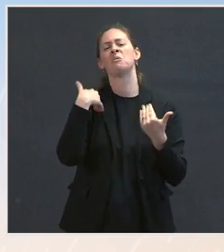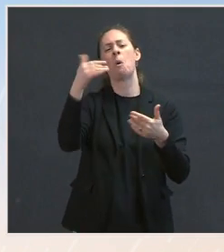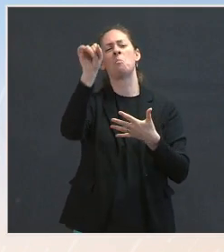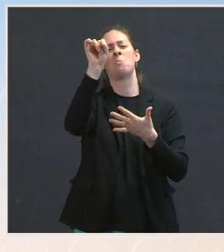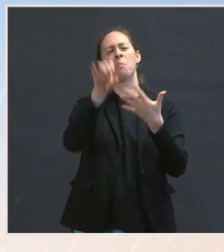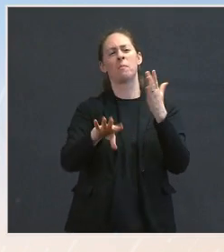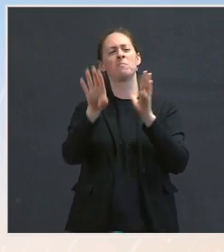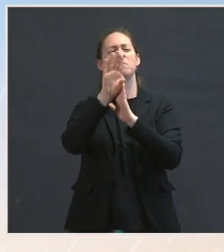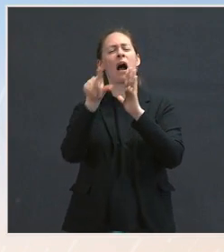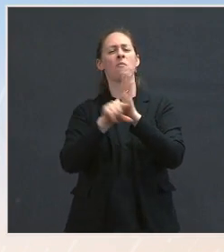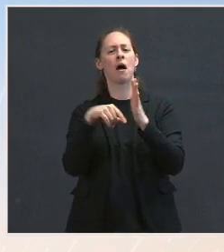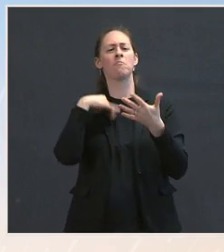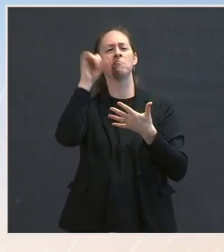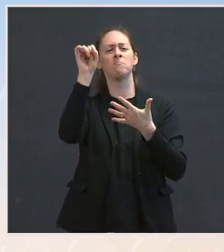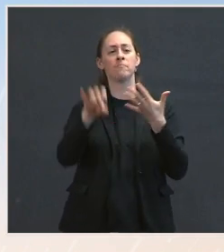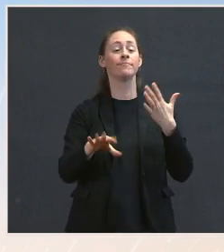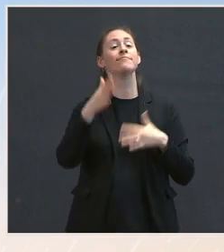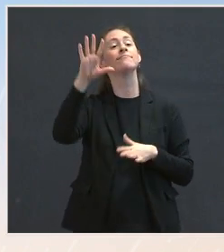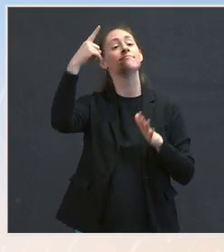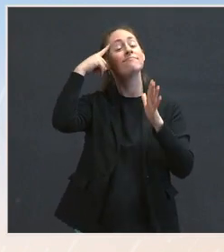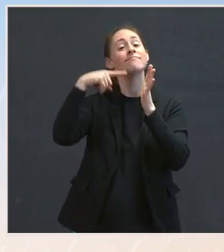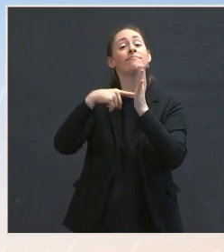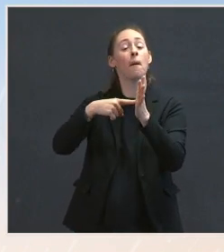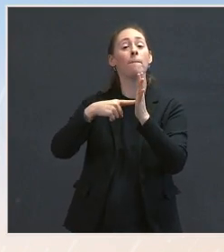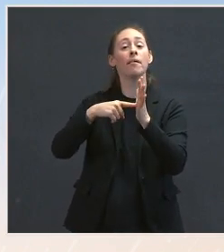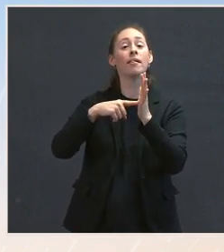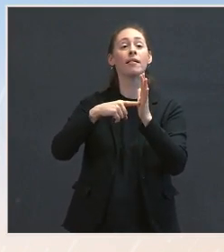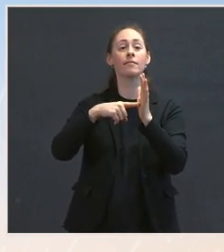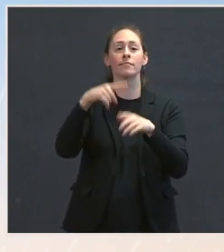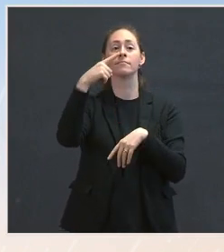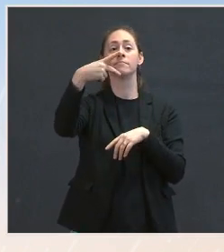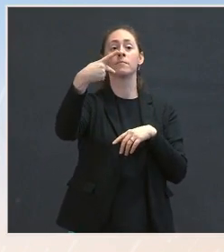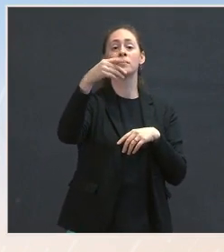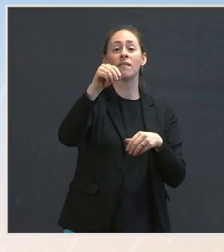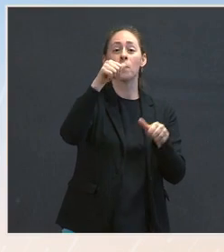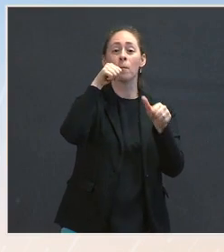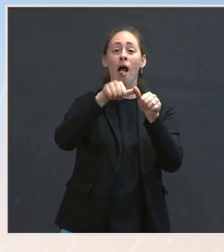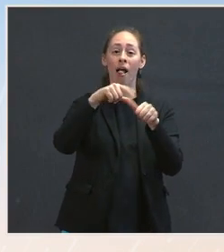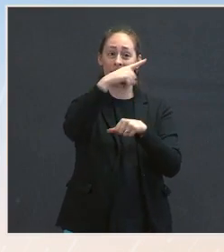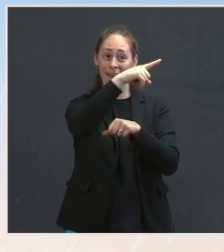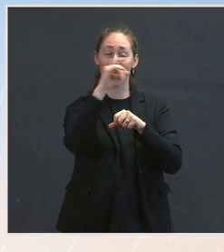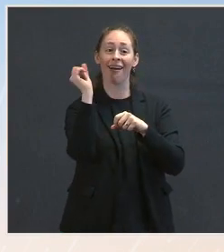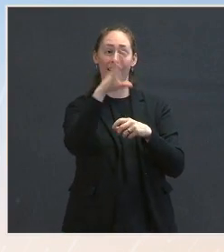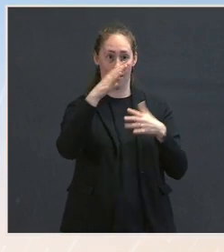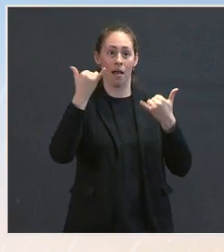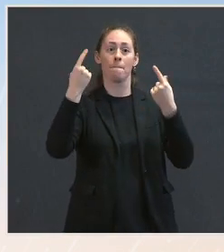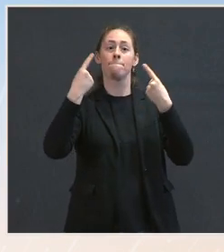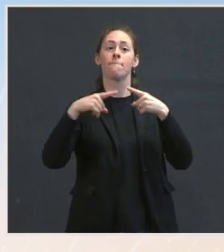the Postal Service's success, which is why yesterday he nominated three extremely qualified individuals